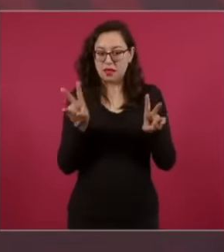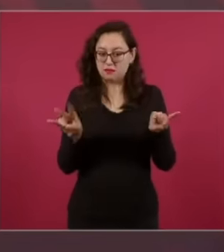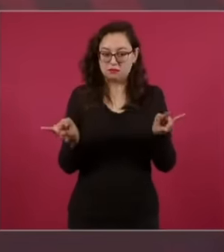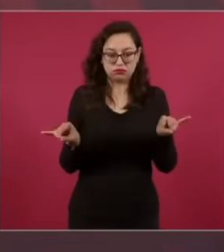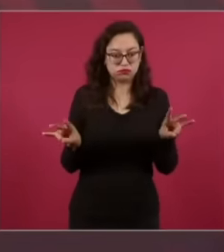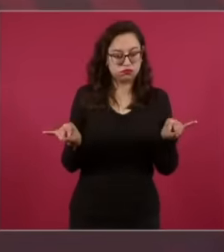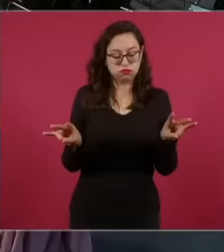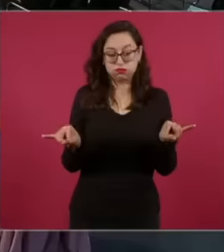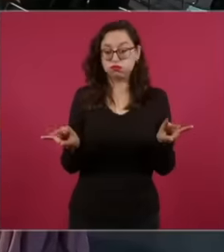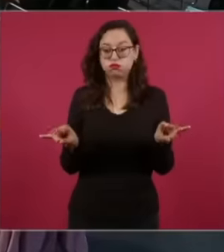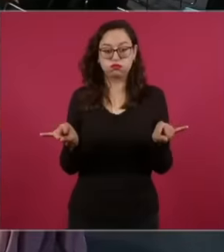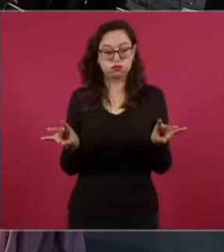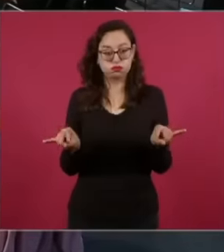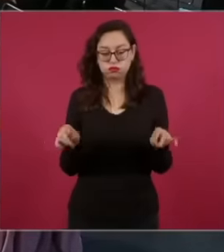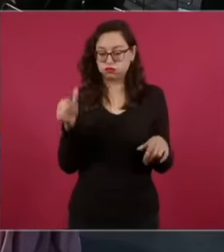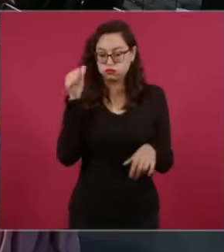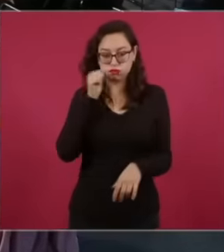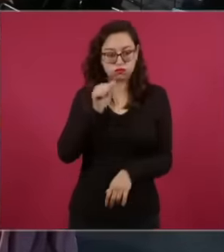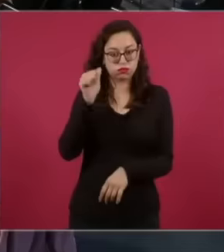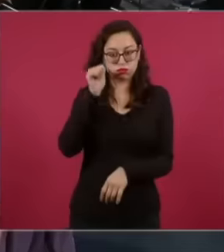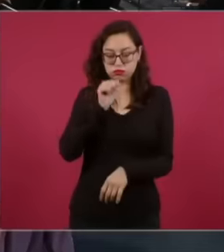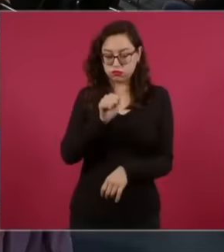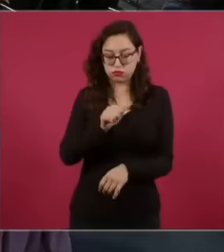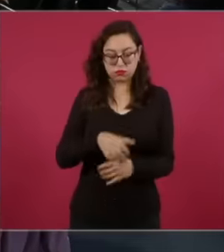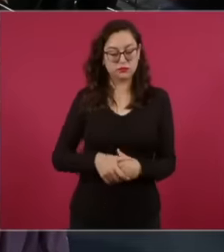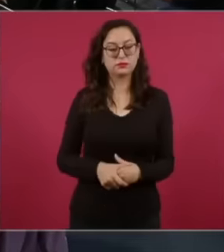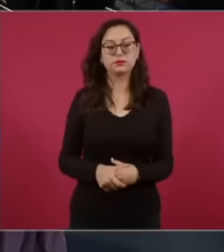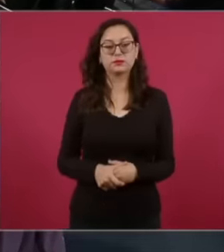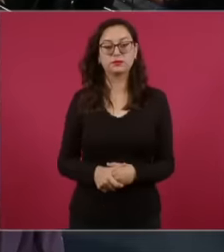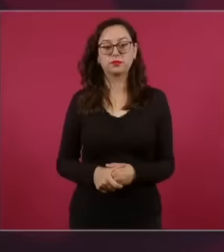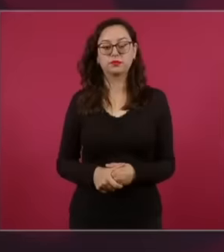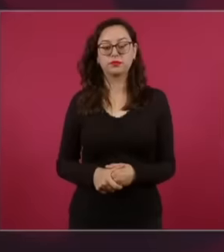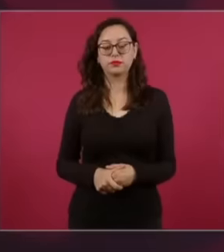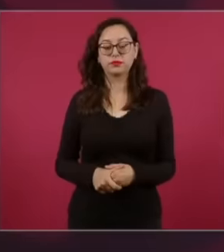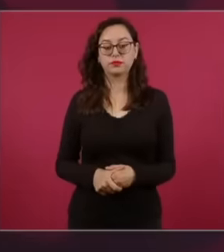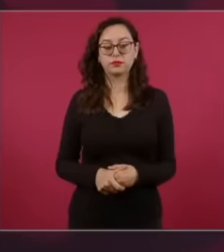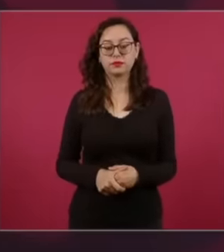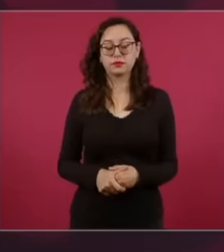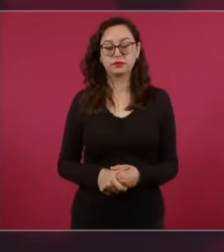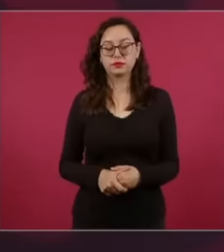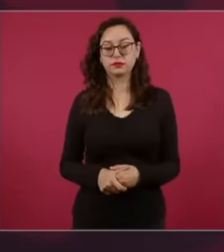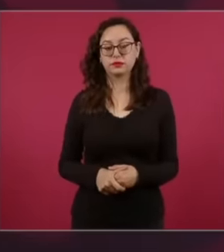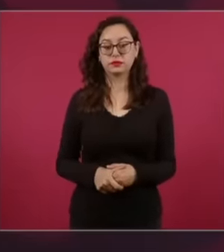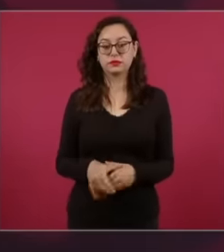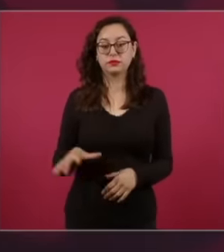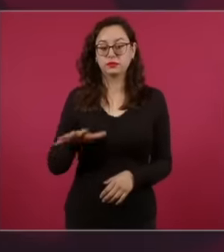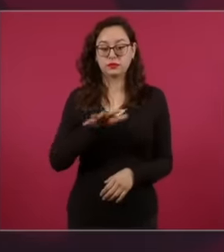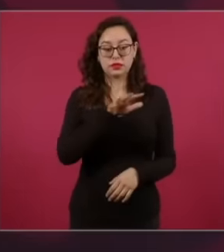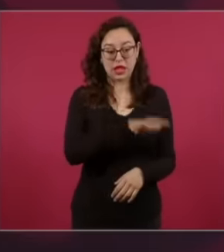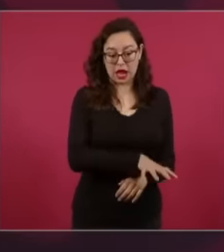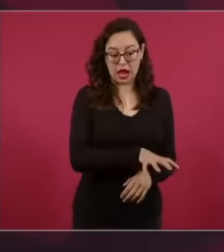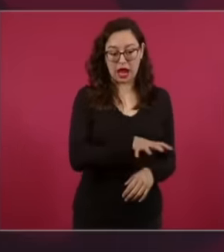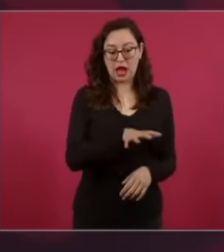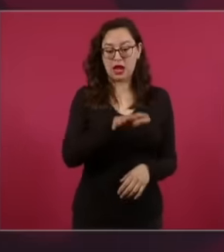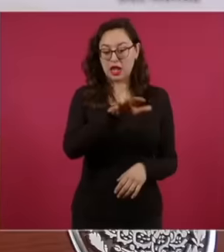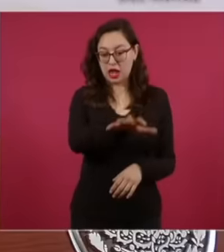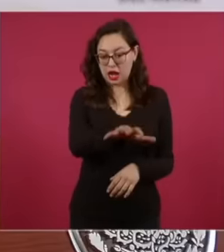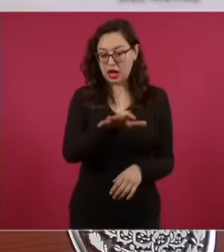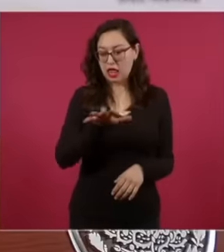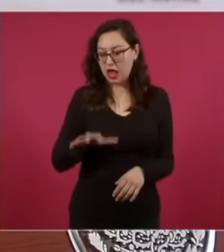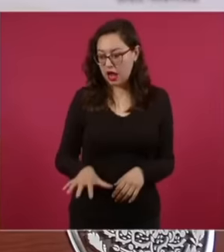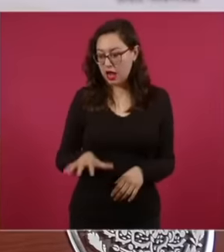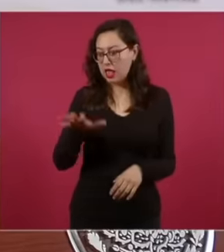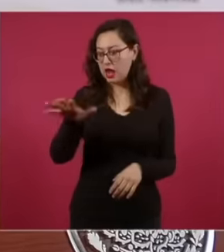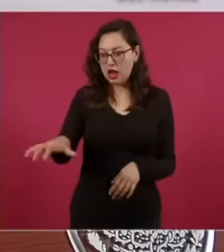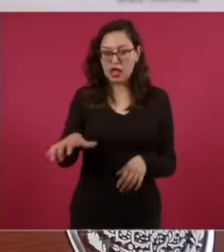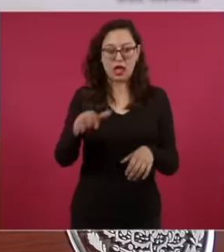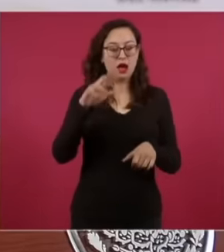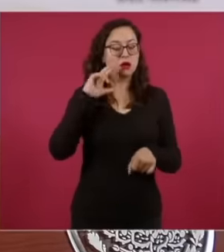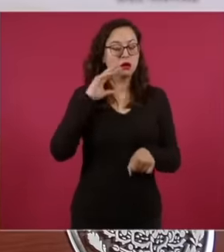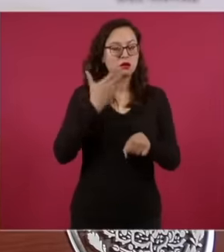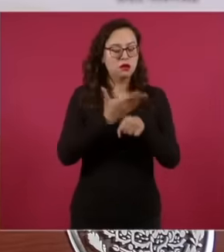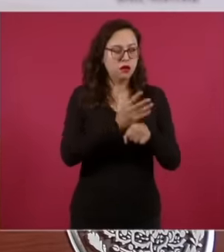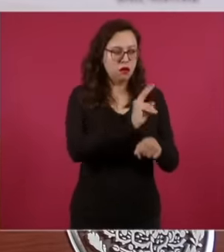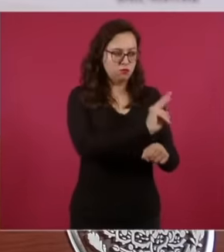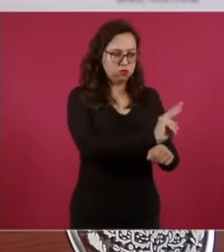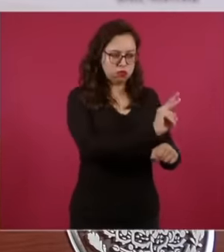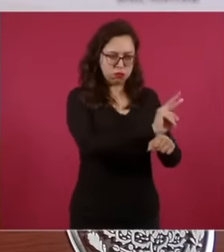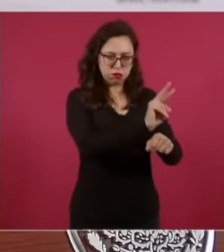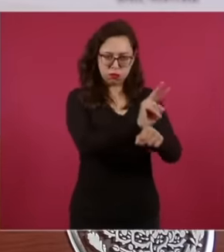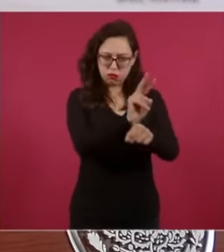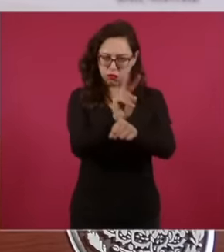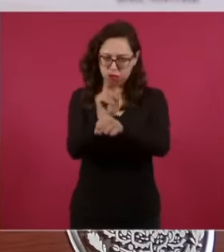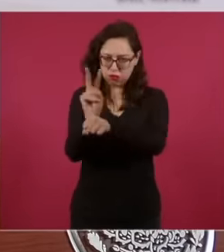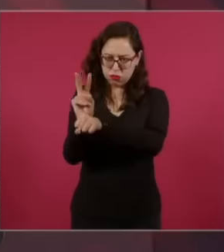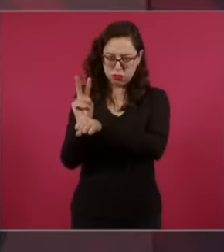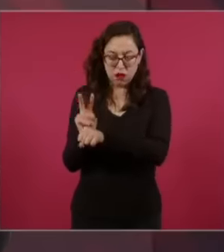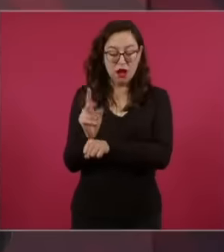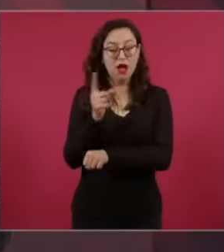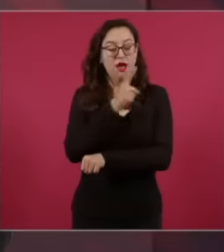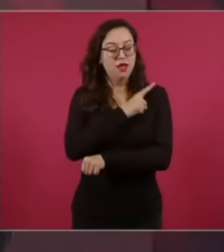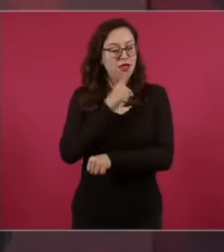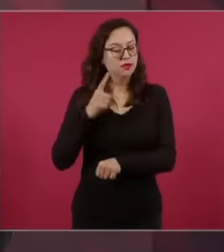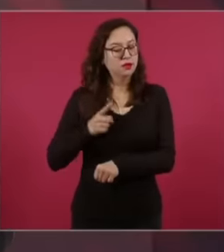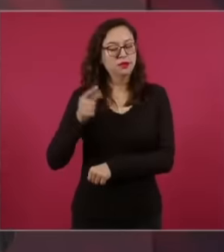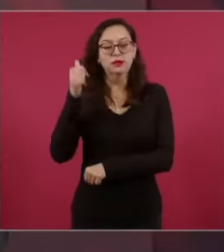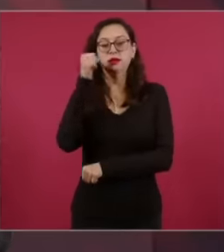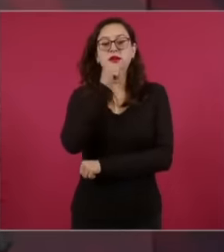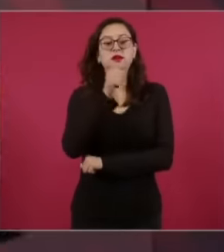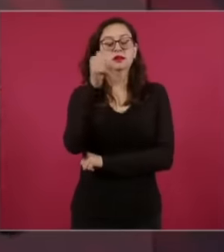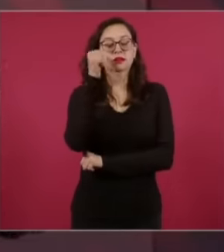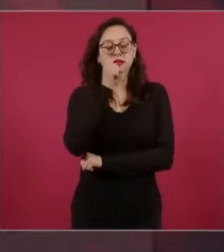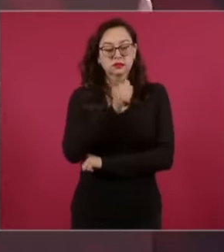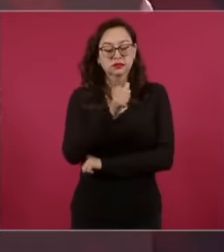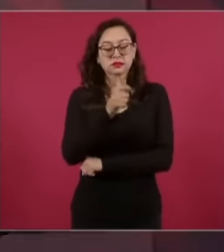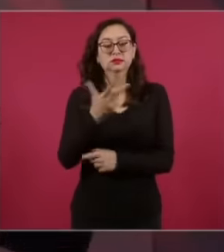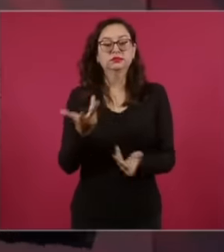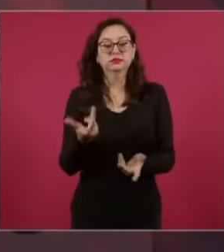so that this does not happen badly. We have had to face